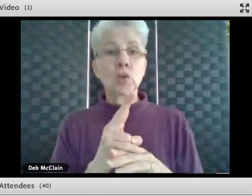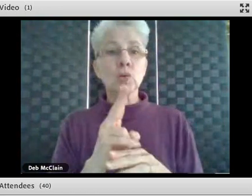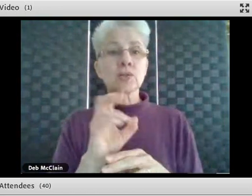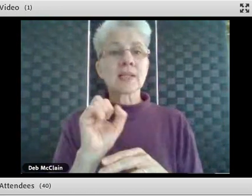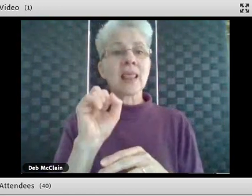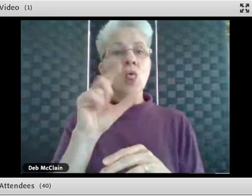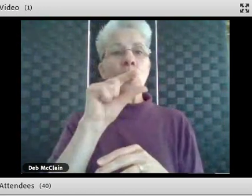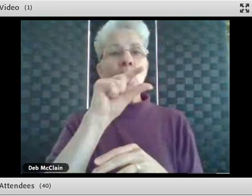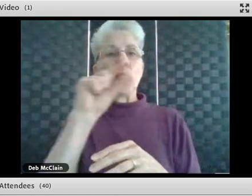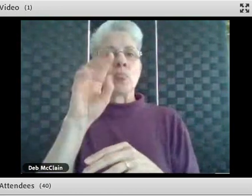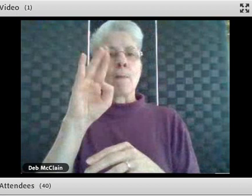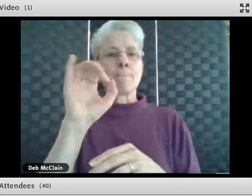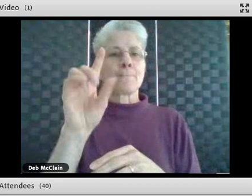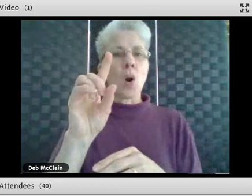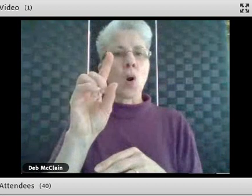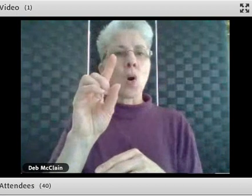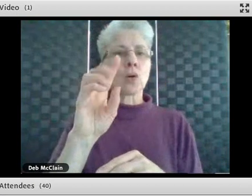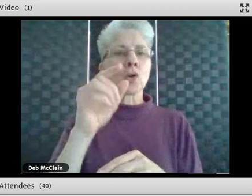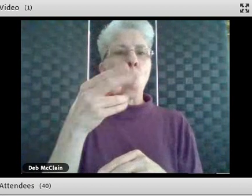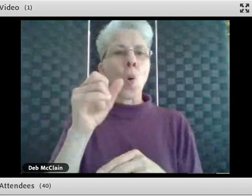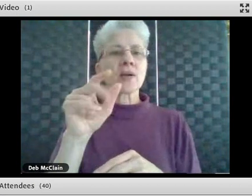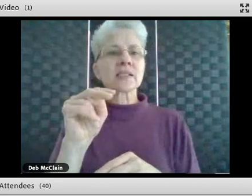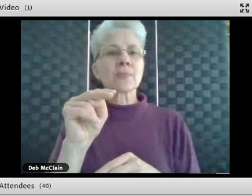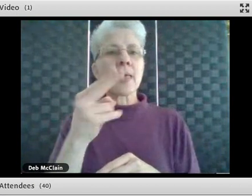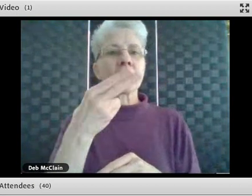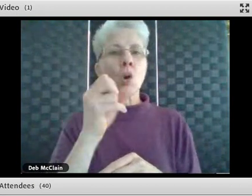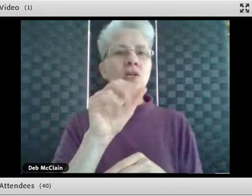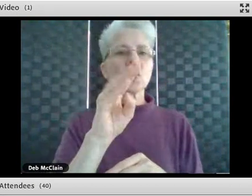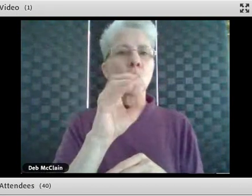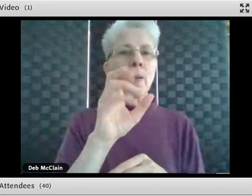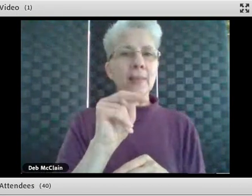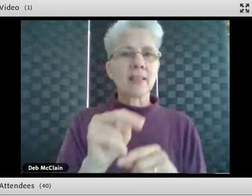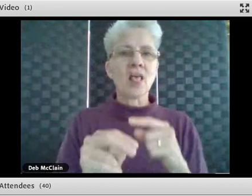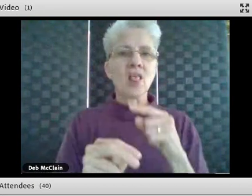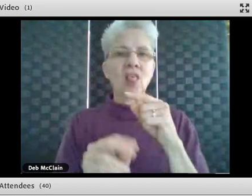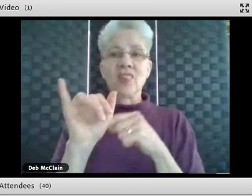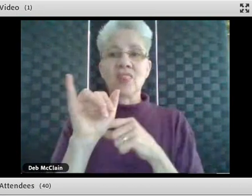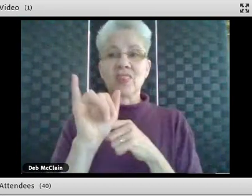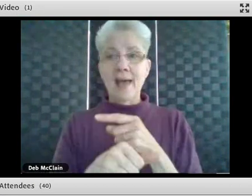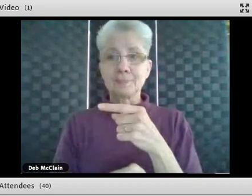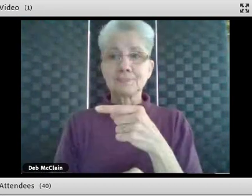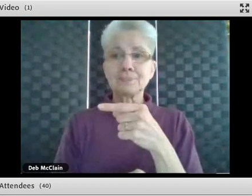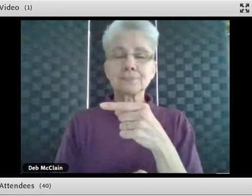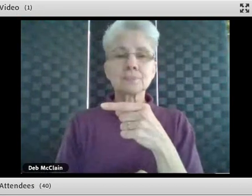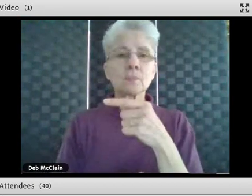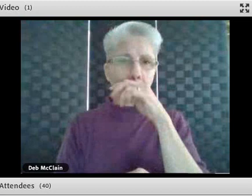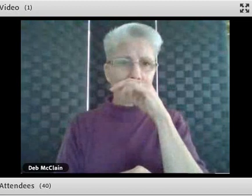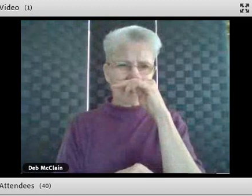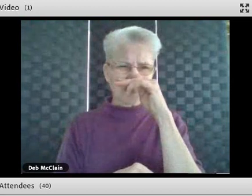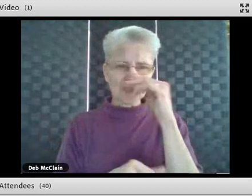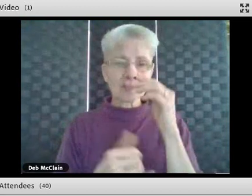The horseman and horsewomen, in this case, and so forth. Also, you know, again -- say it again --